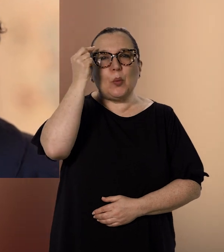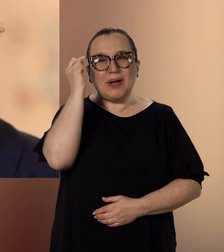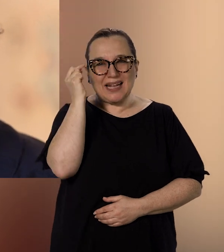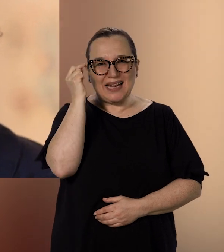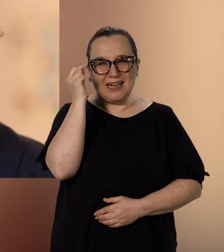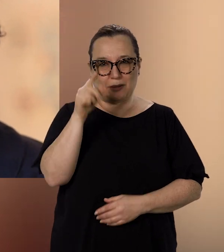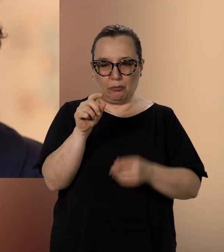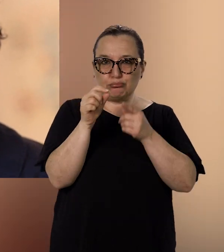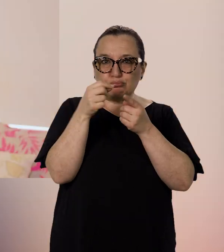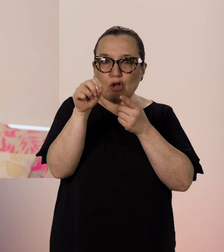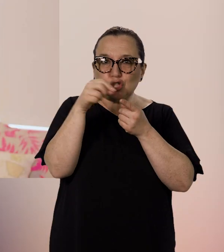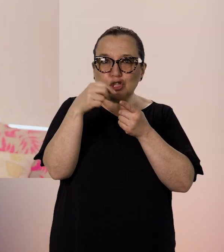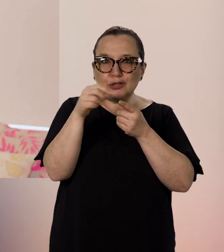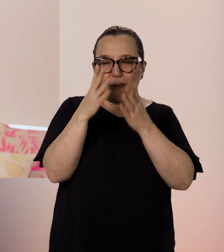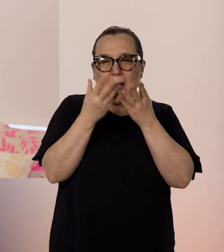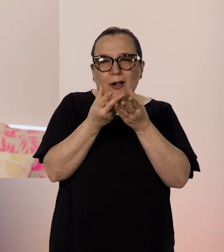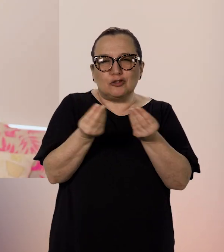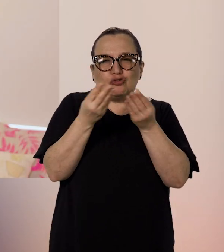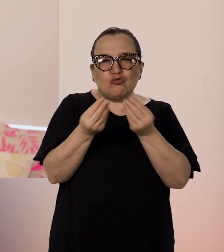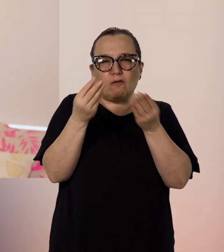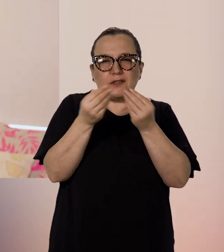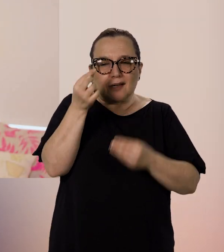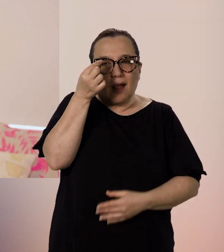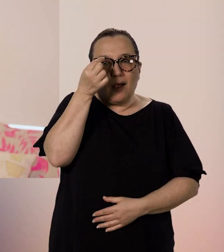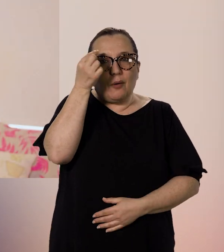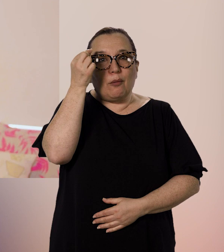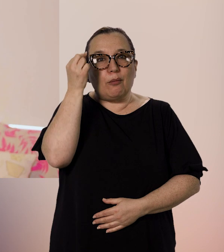and blend it downwards. On the end of this brush we have what we call a spoolie.